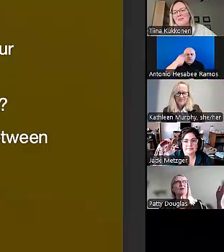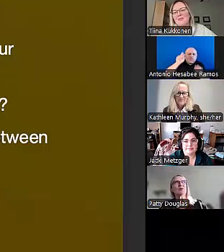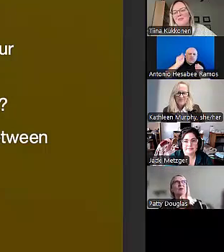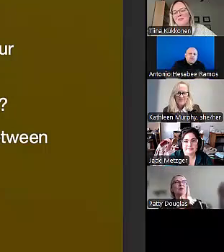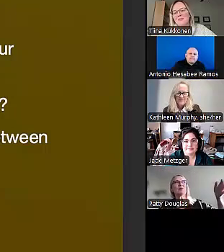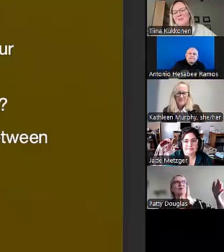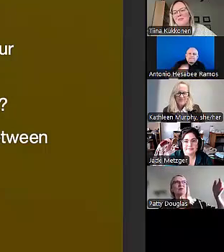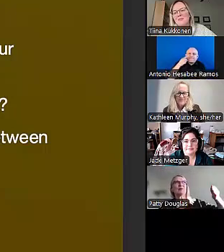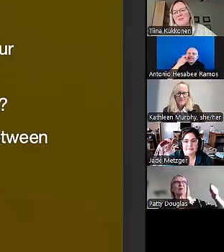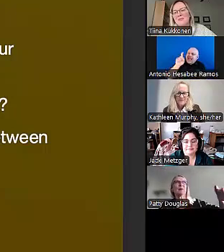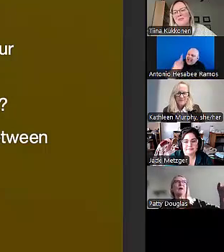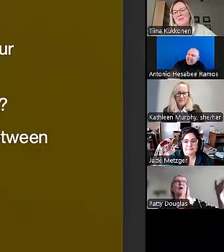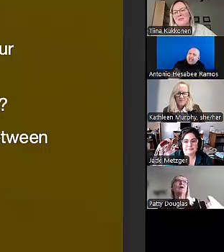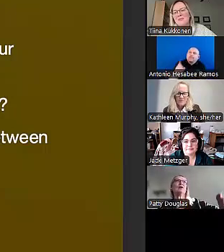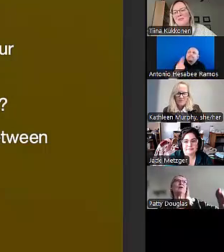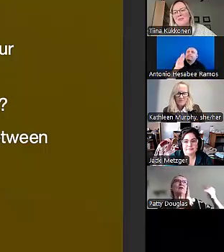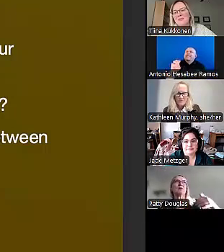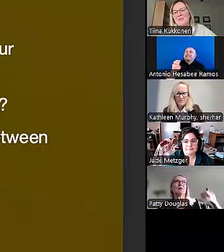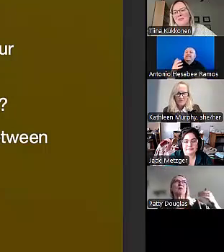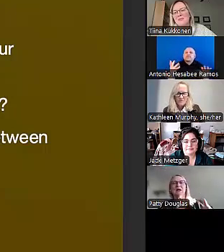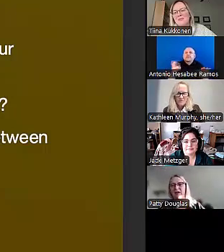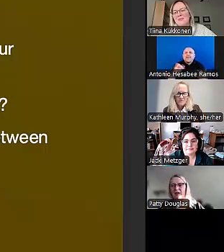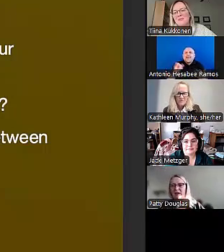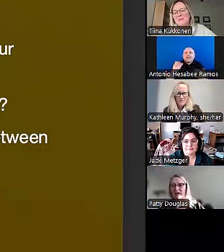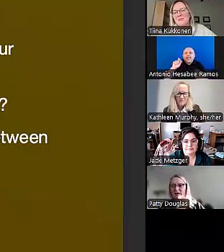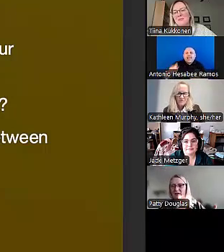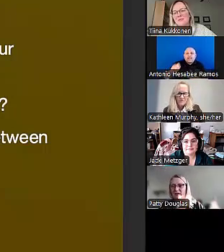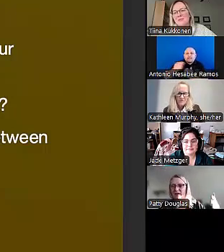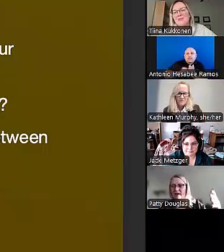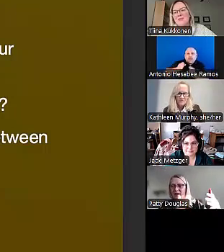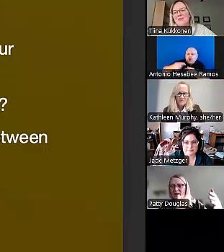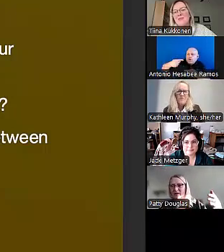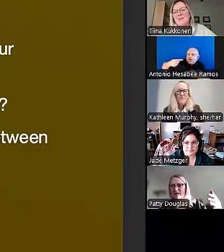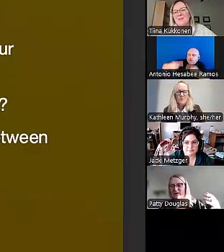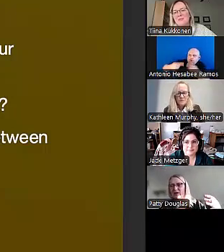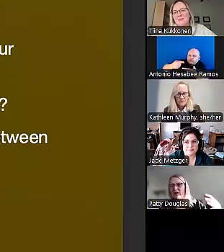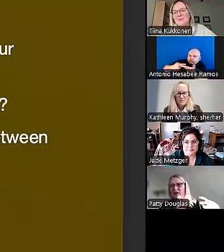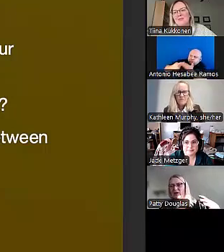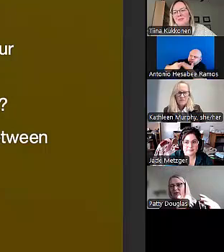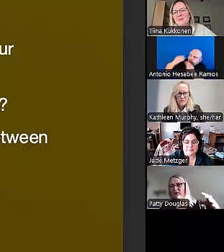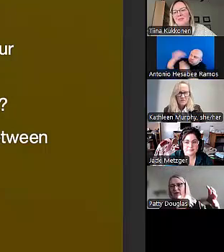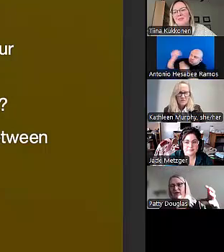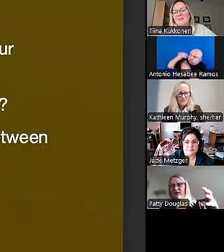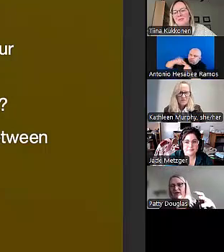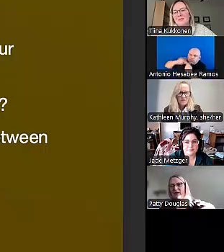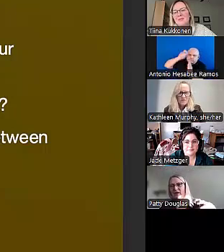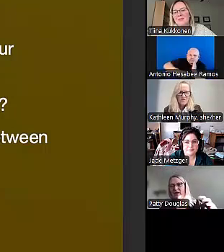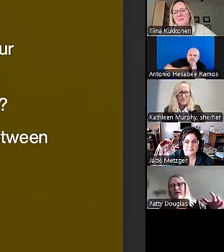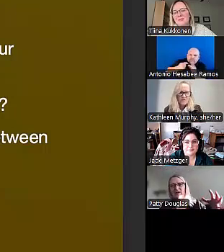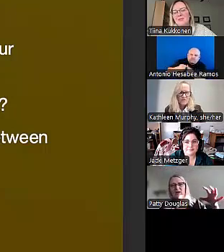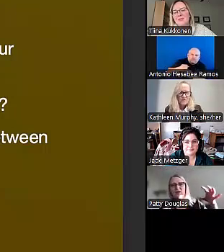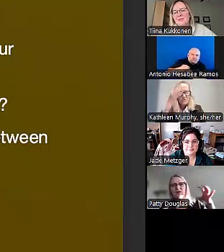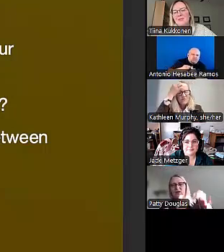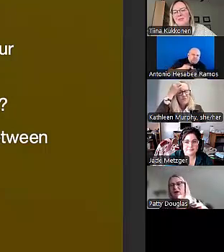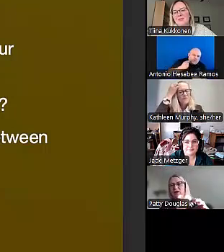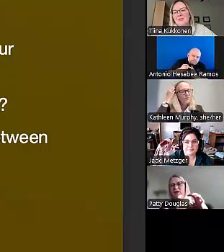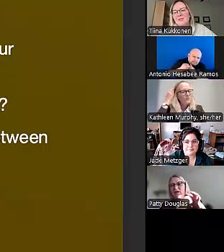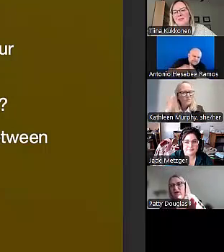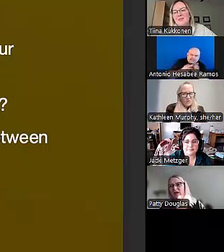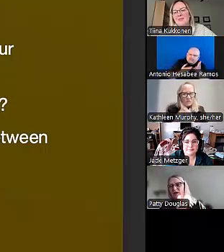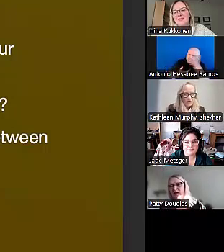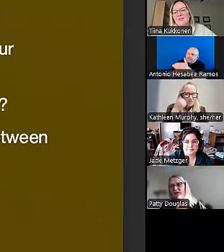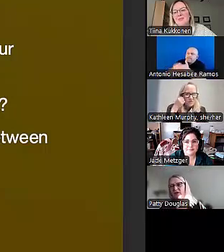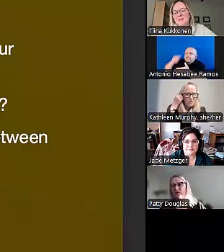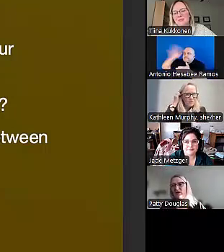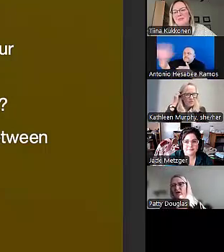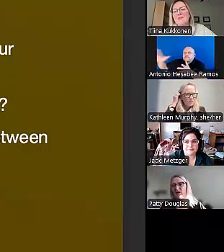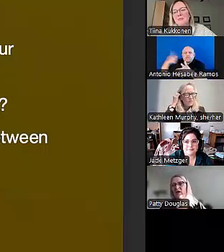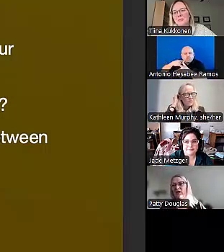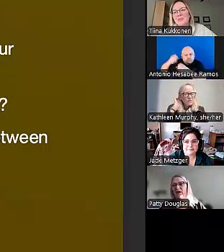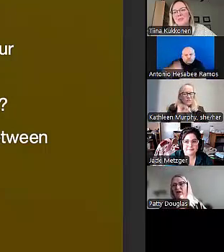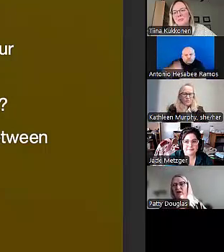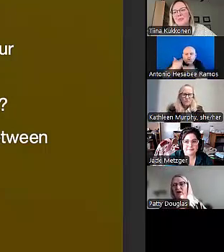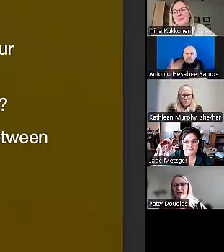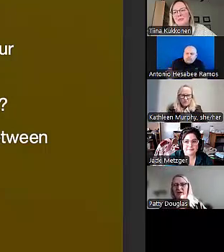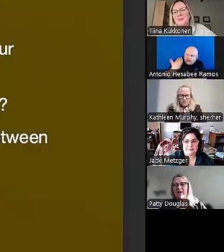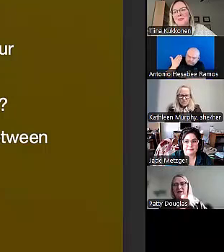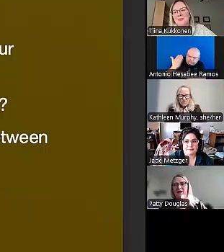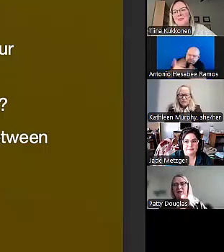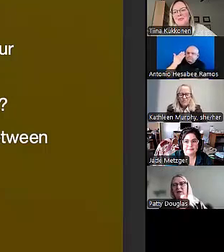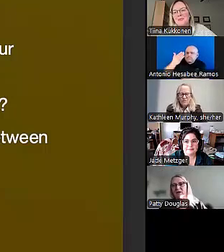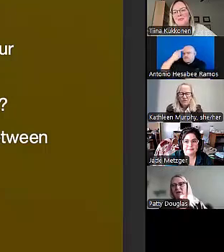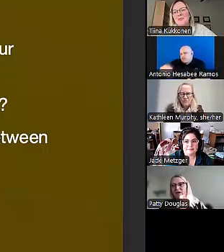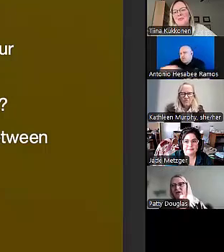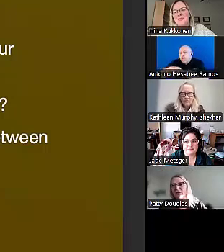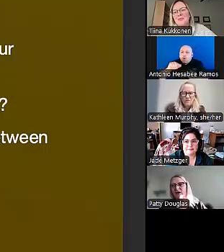sort of be argued from the beginning that it's a strong justification for arts as methodology,